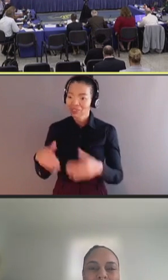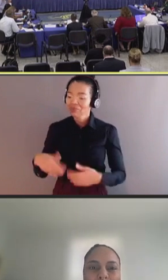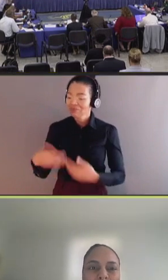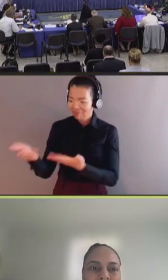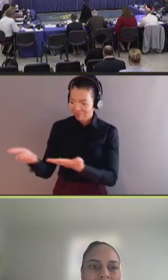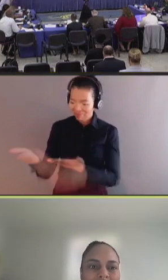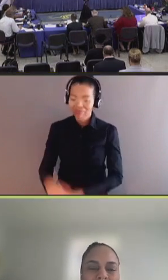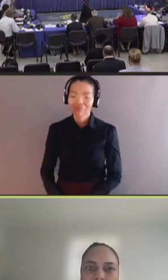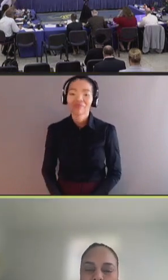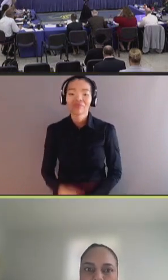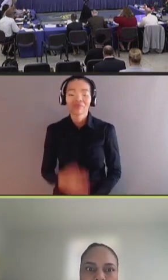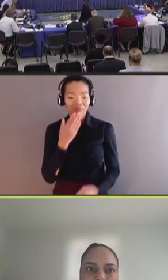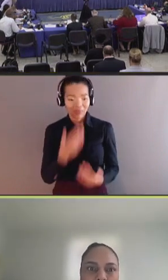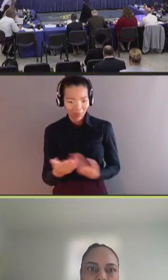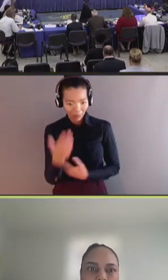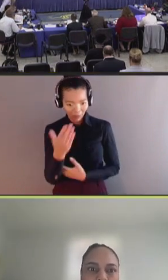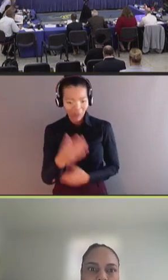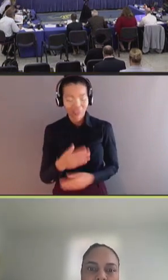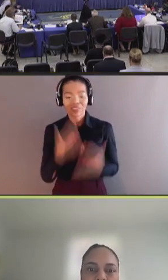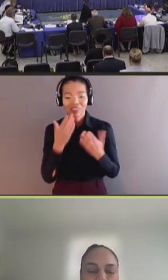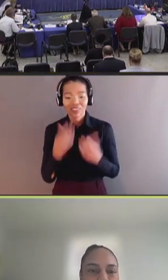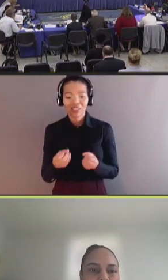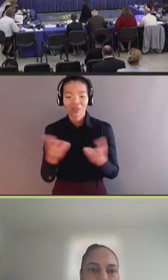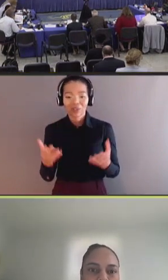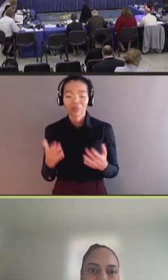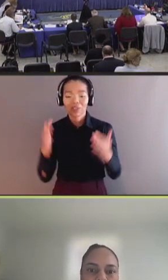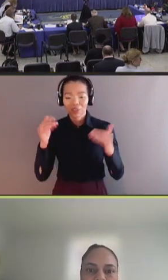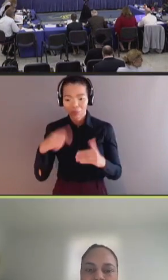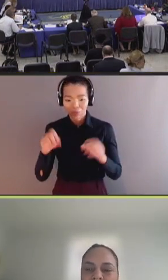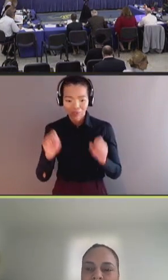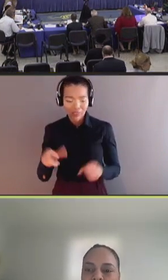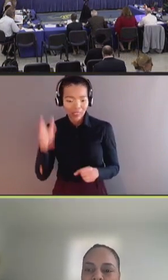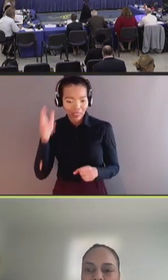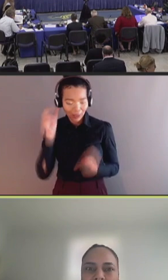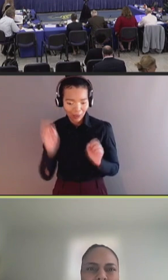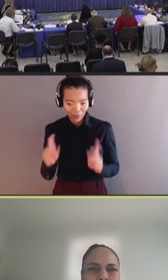May Malik: Good morning. Thank you so much. I hope everyone can hear me okay. Thank you